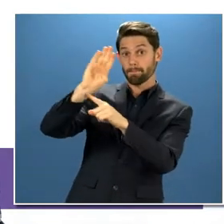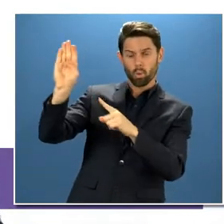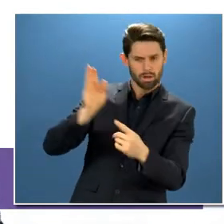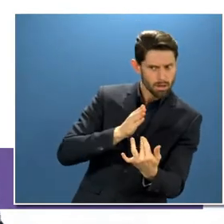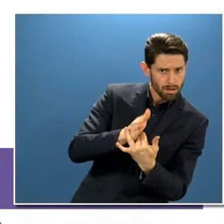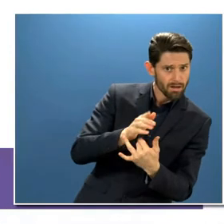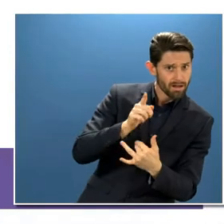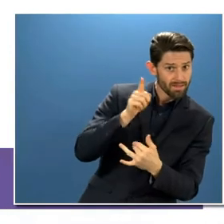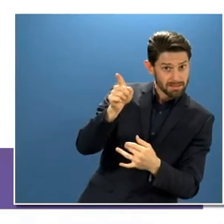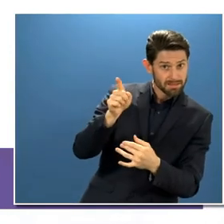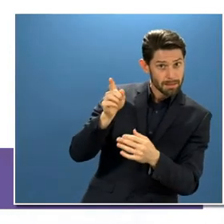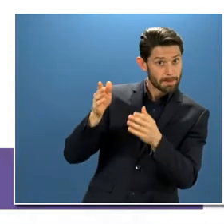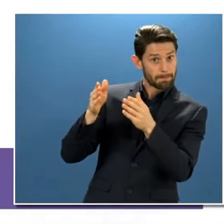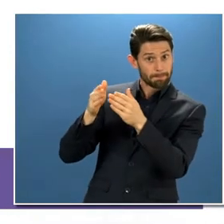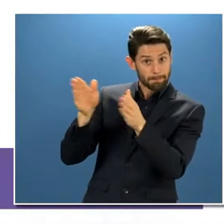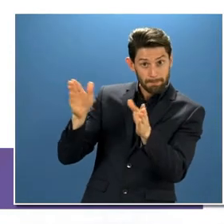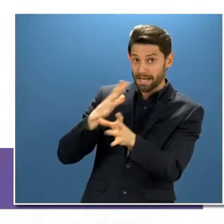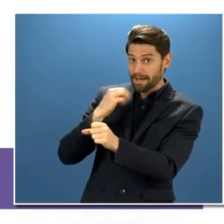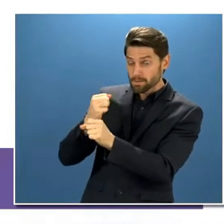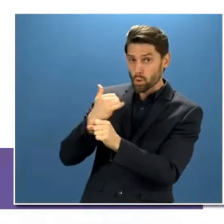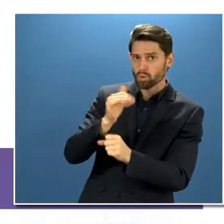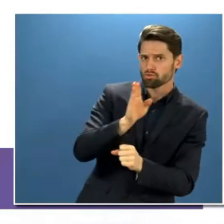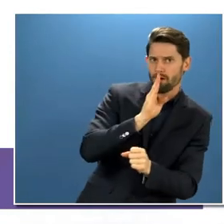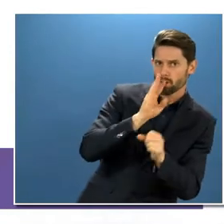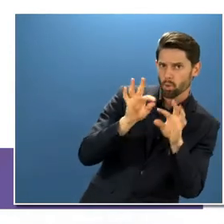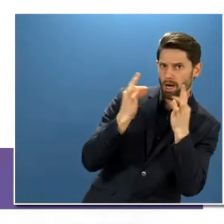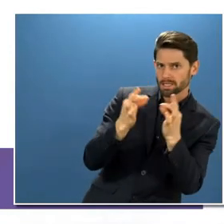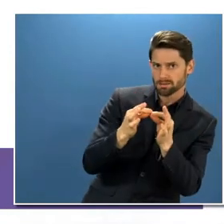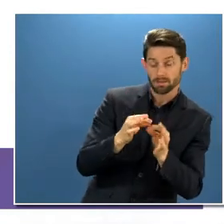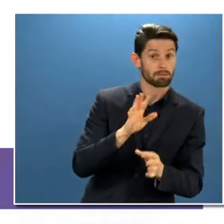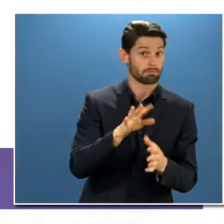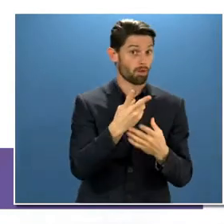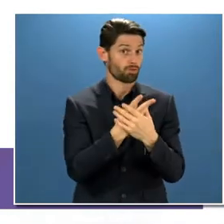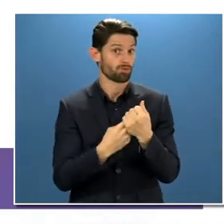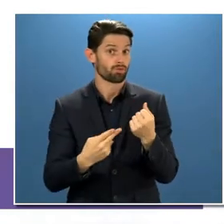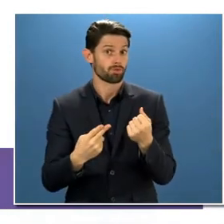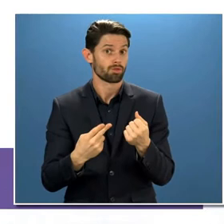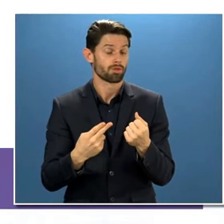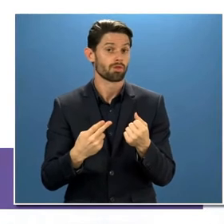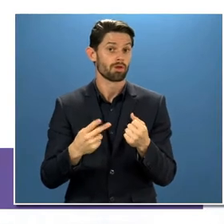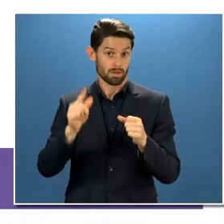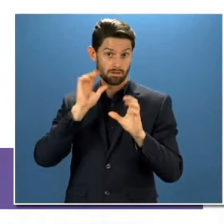They would be both. And what would happen is it would be based upon analogous principles to Male